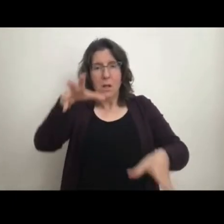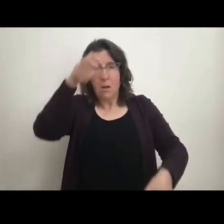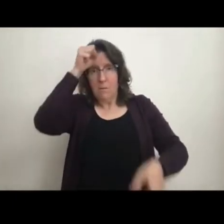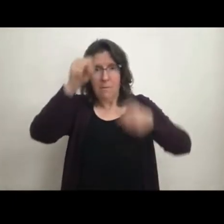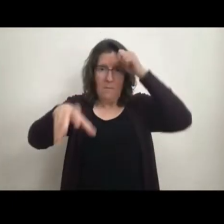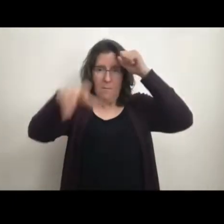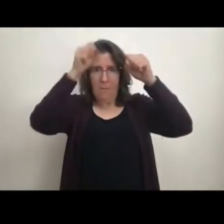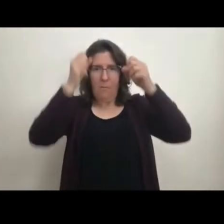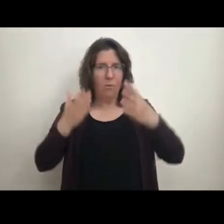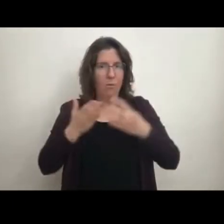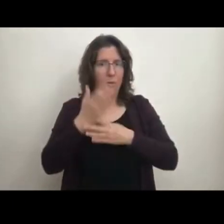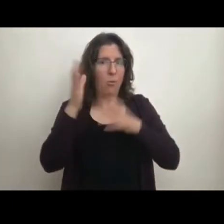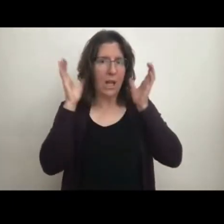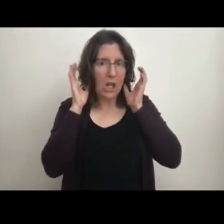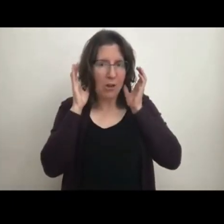So we explored that further.